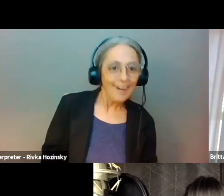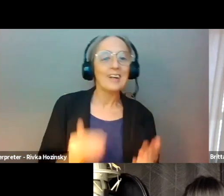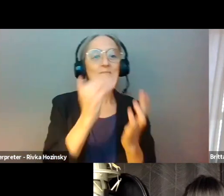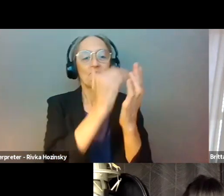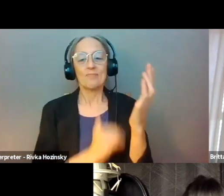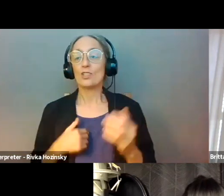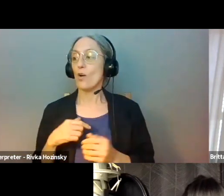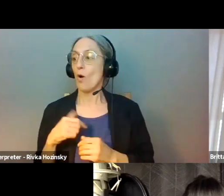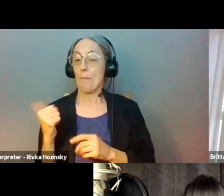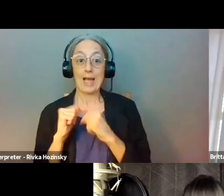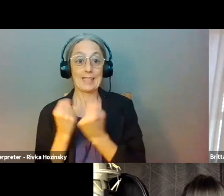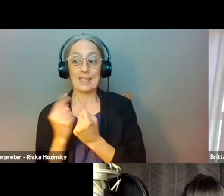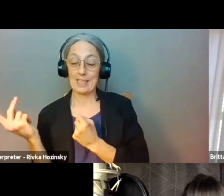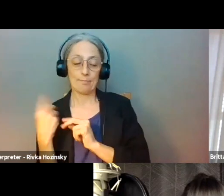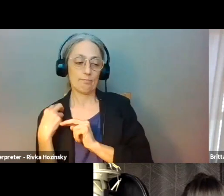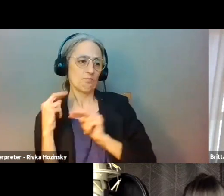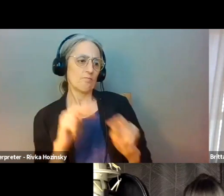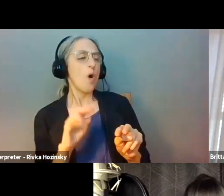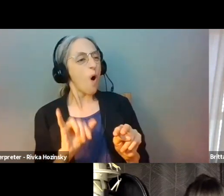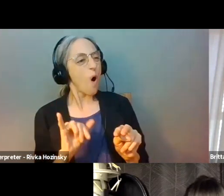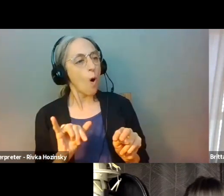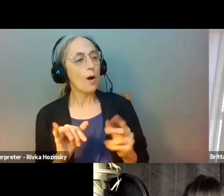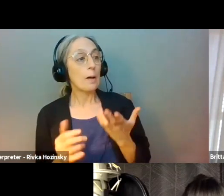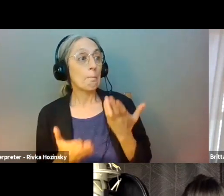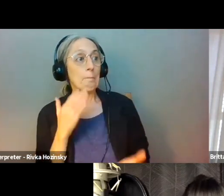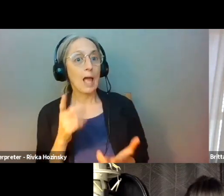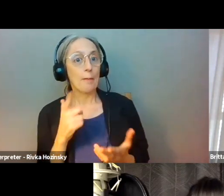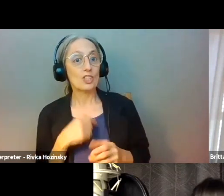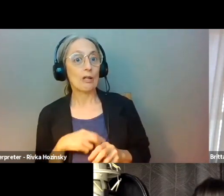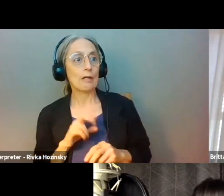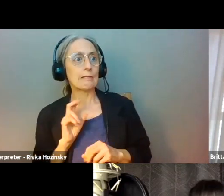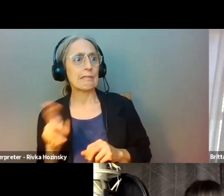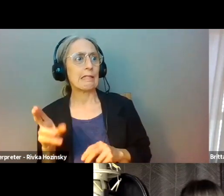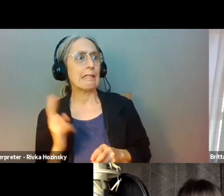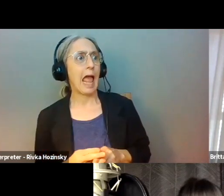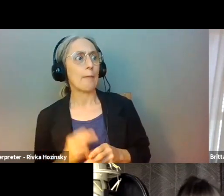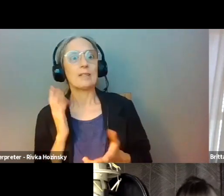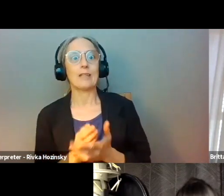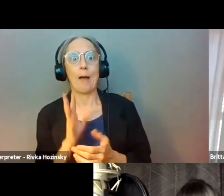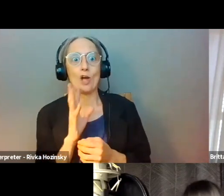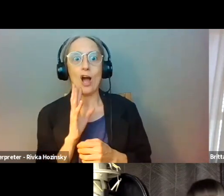oh, we might get a name in and then just stop talking. But if it's going to be a three minute segment,